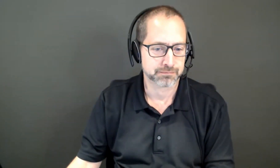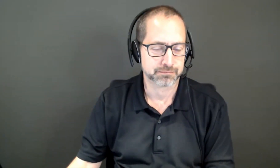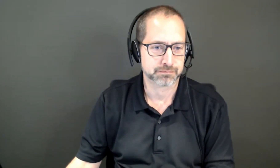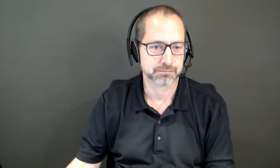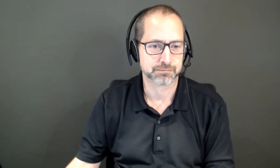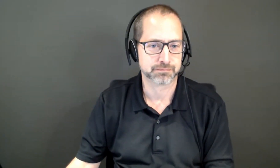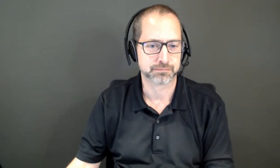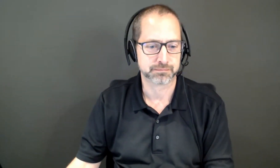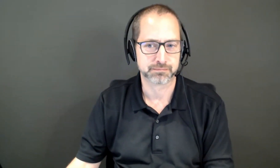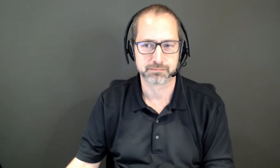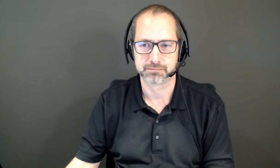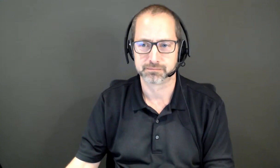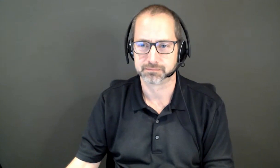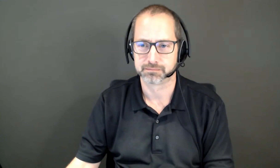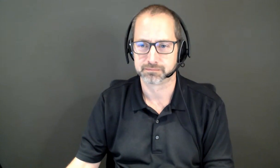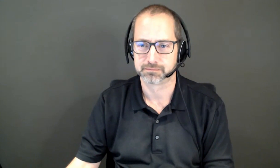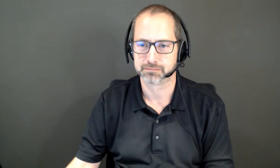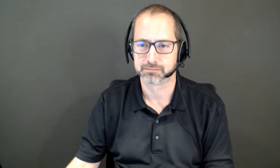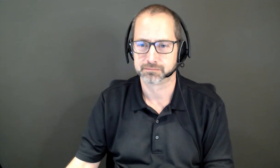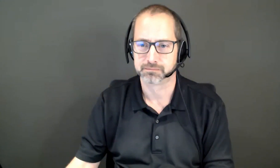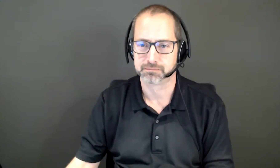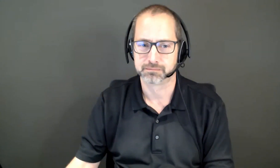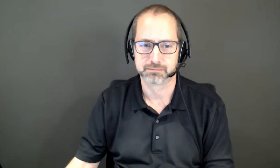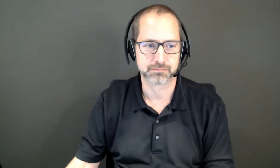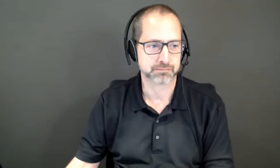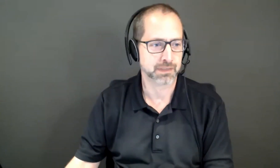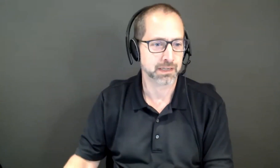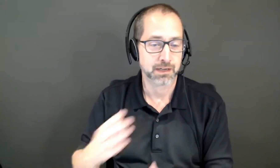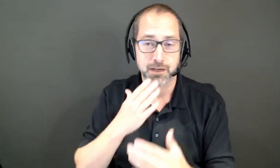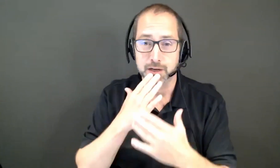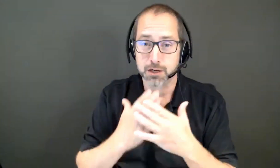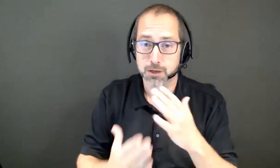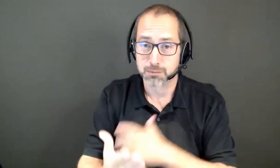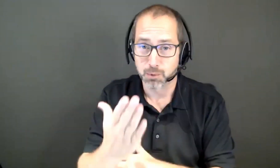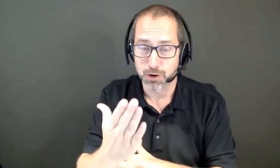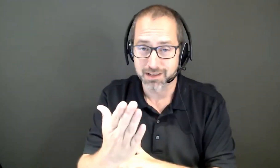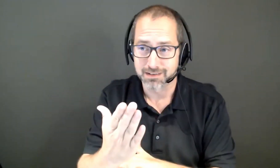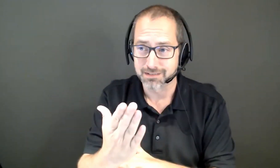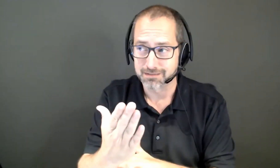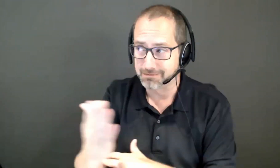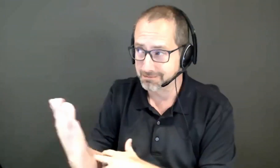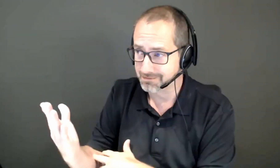Good morning, afternoon, evening everyone joining us in this virtual panel.